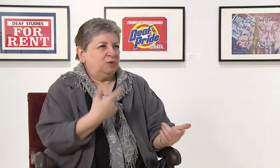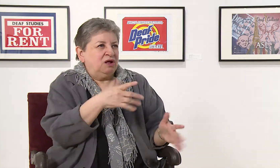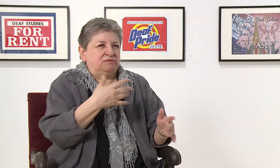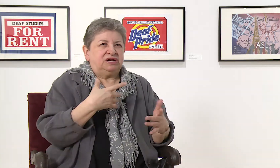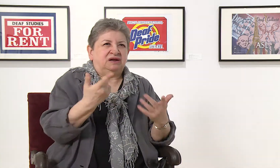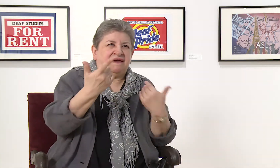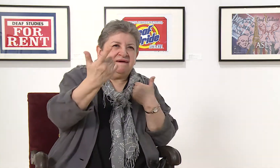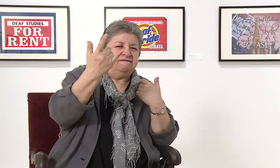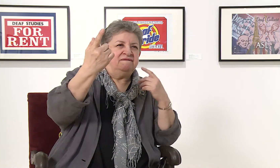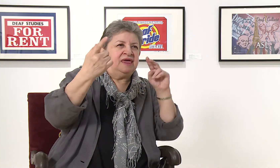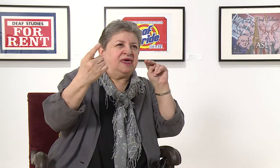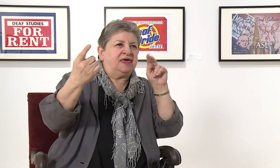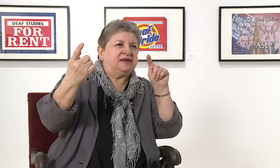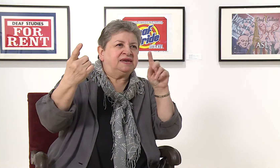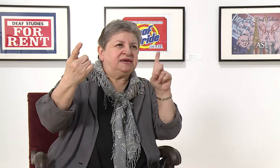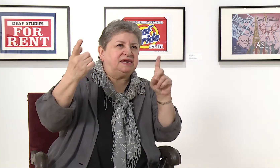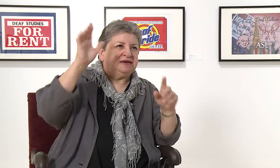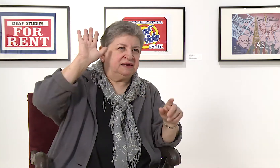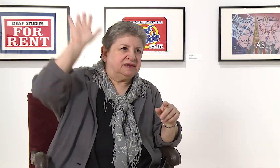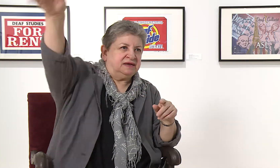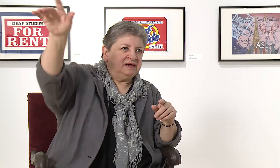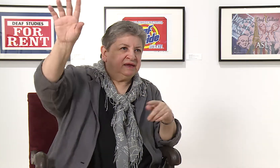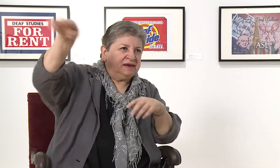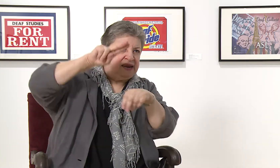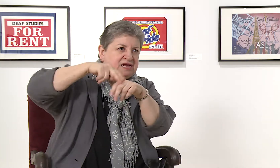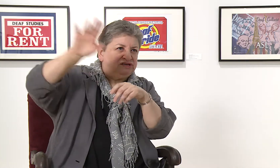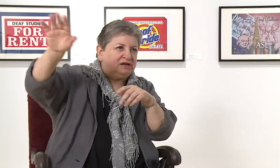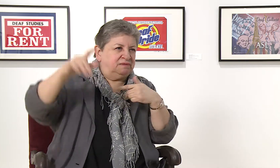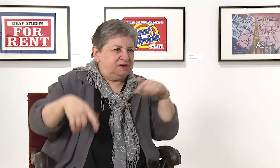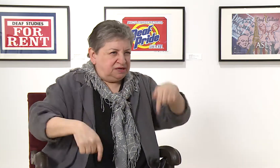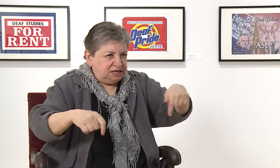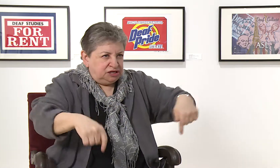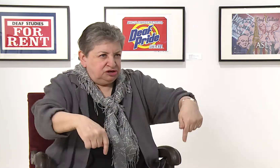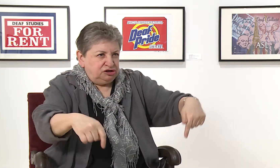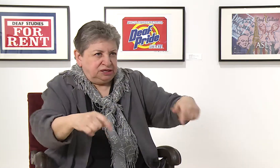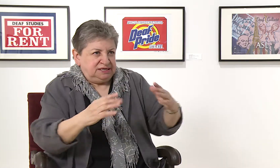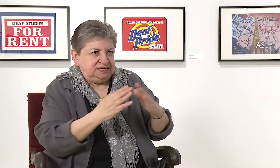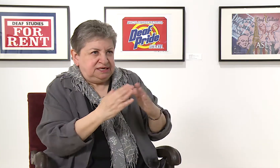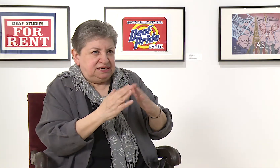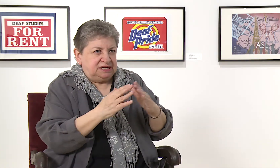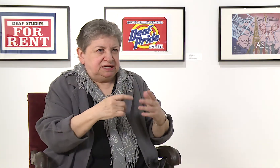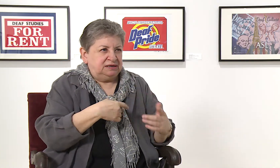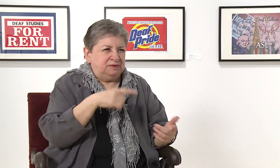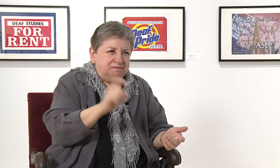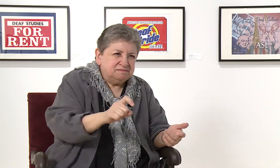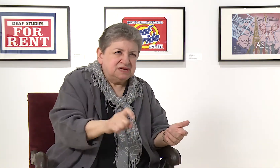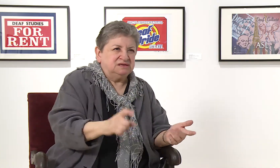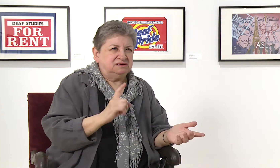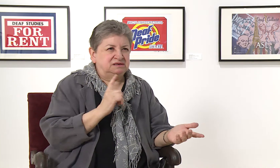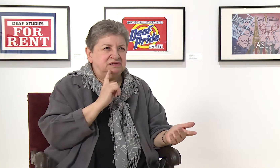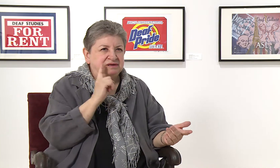One major discussion was around Deaf theater. We did have Deaf theater on a national scale